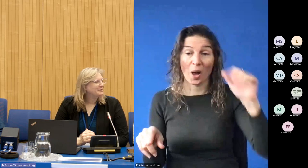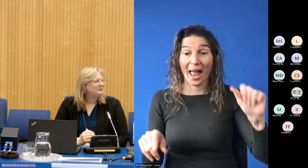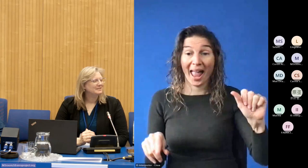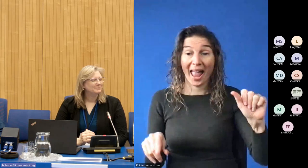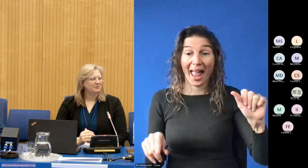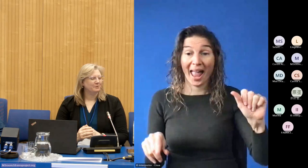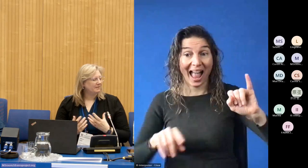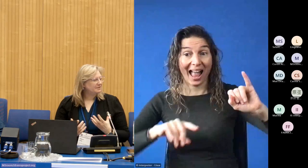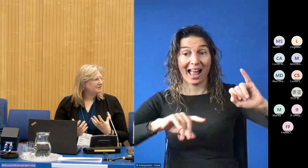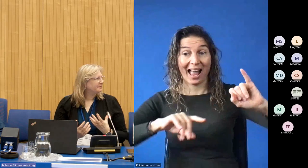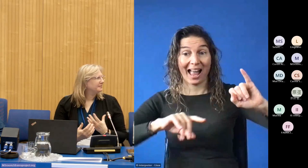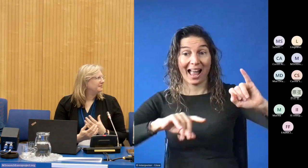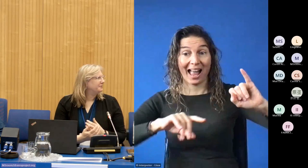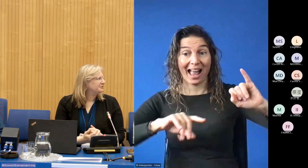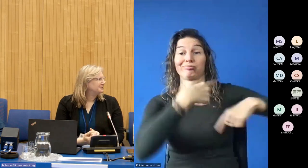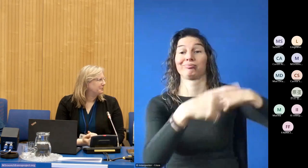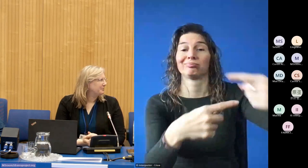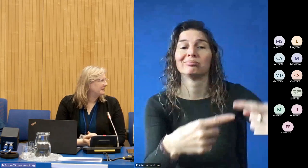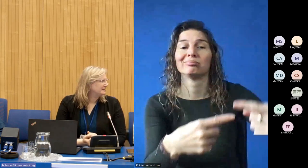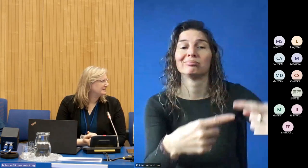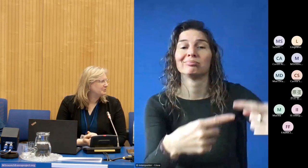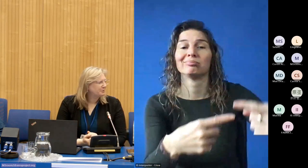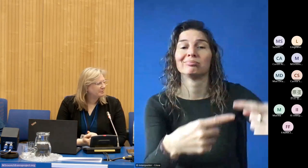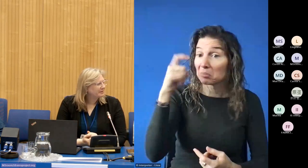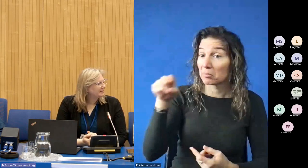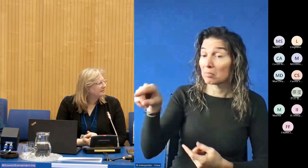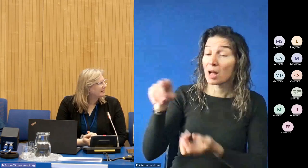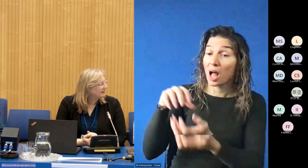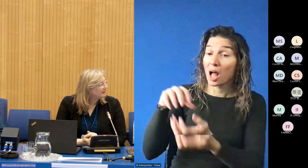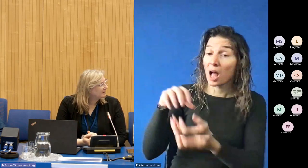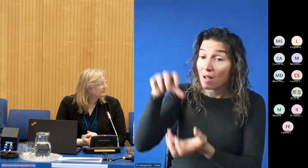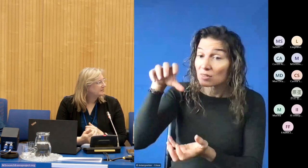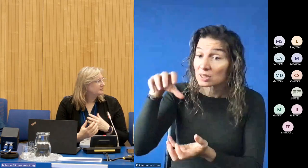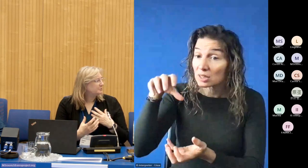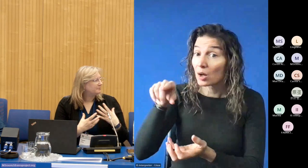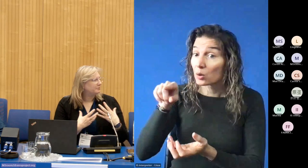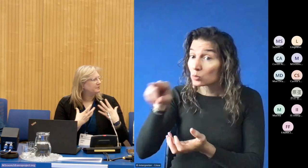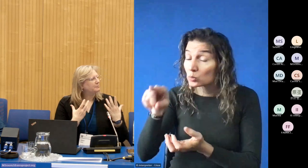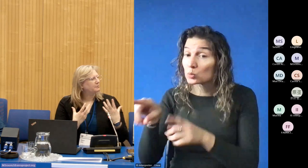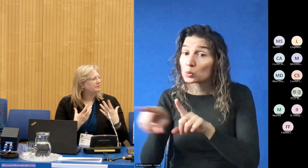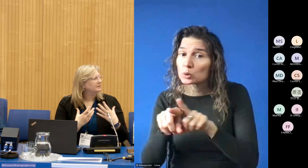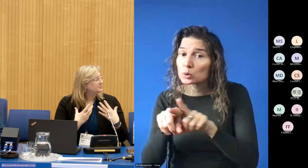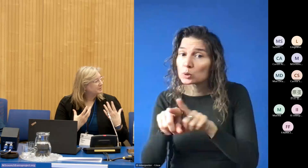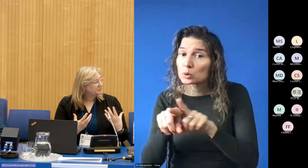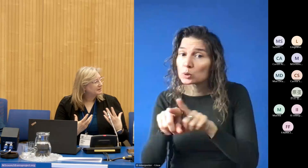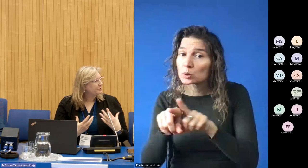I'm curious with your avatar if you are looking to incorporate AI to offer more expression on